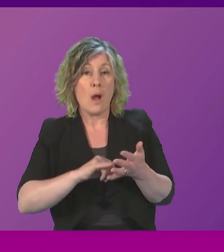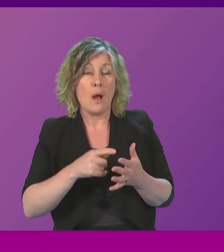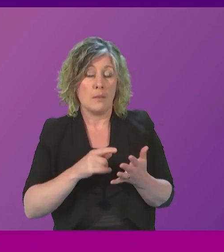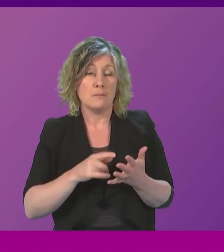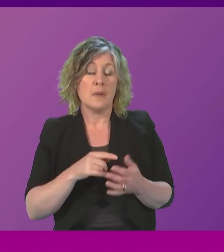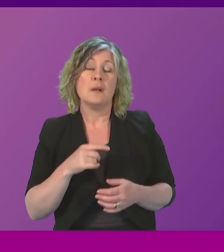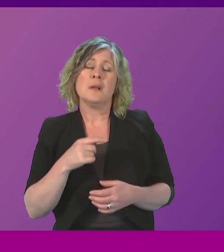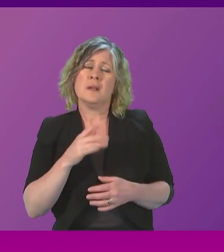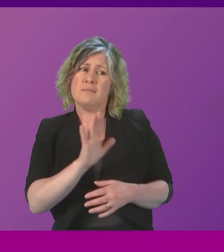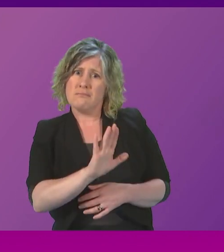no challenges before the pandemic.